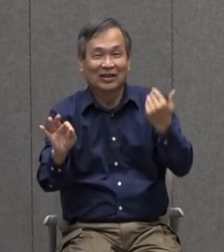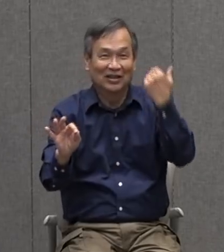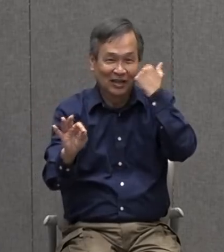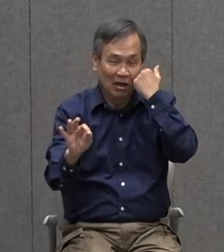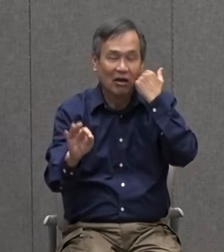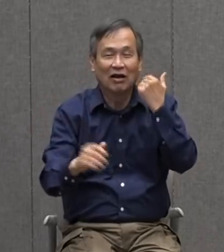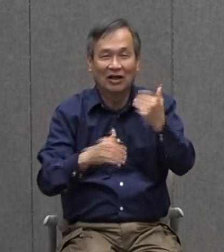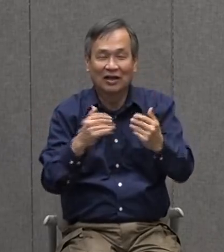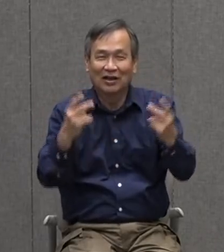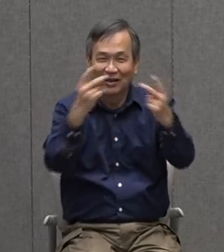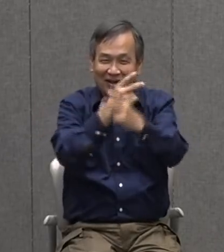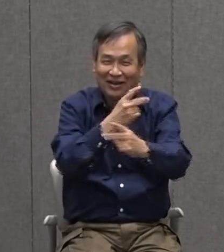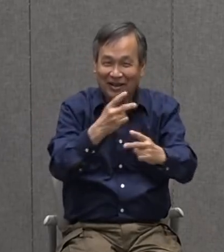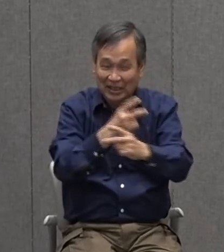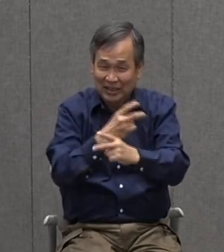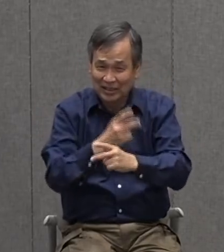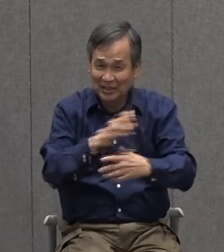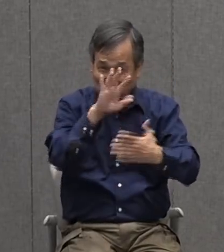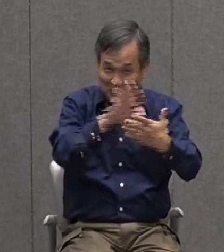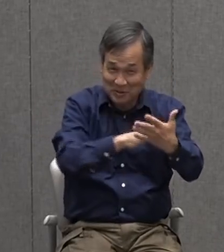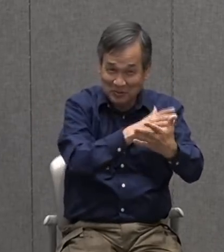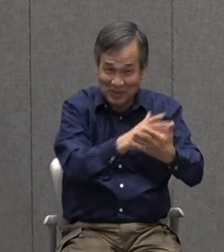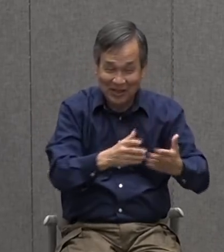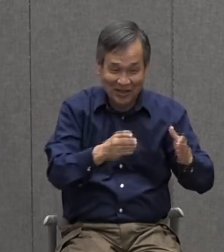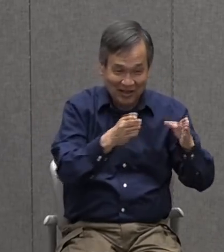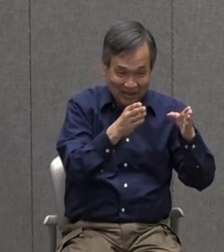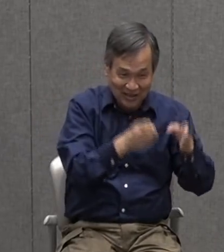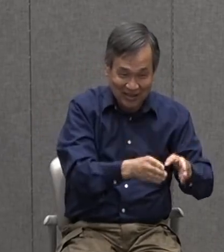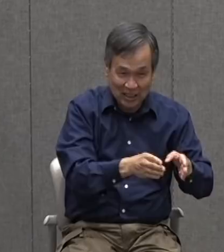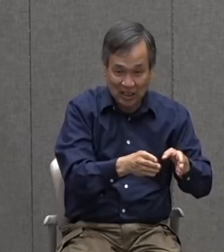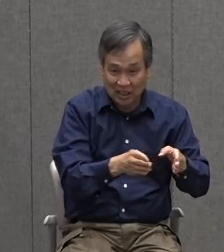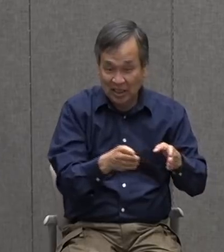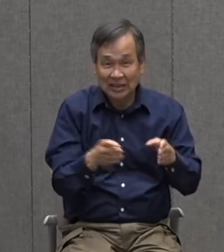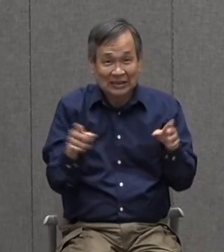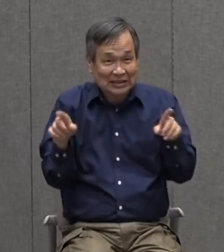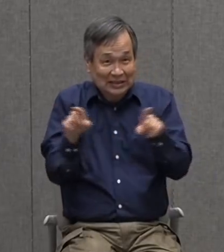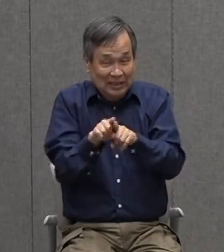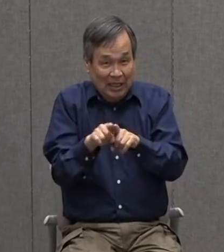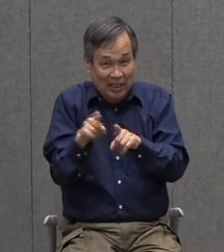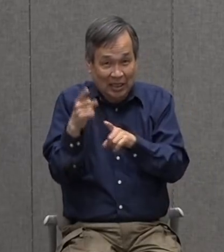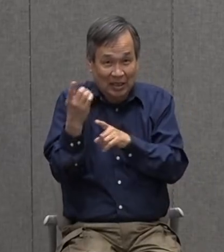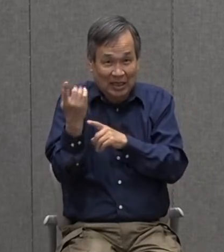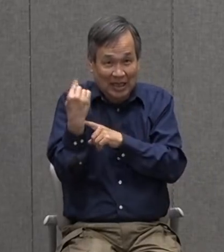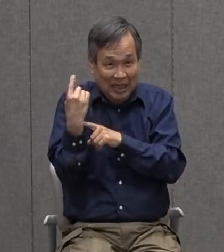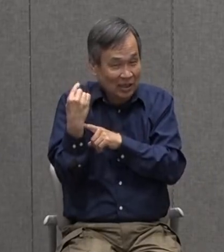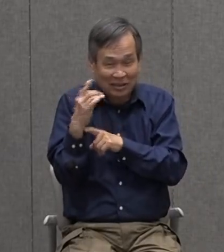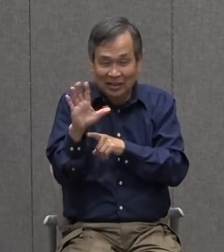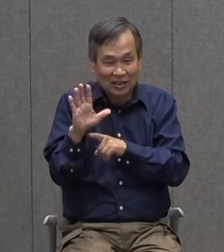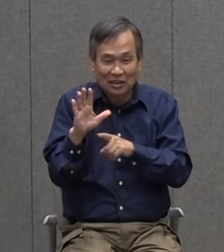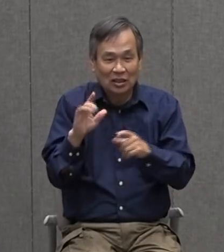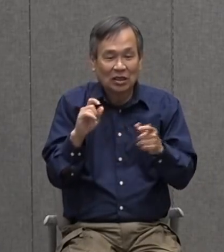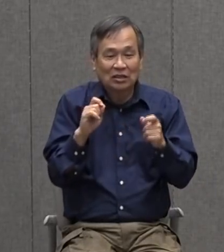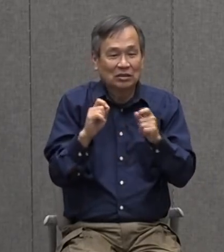So it's a pattern. Is it the same as the last one? No, the last one repeated over and over.